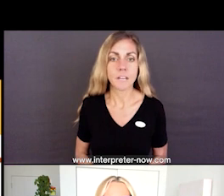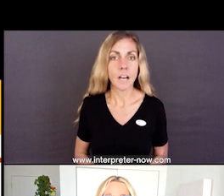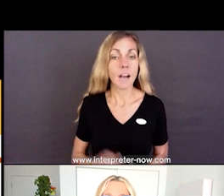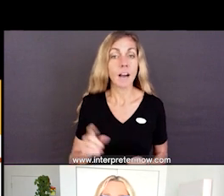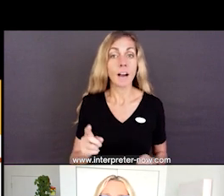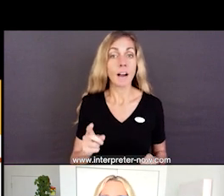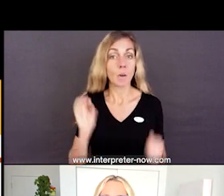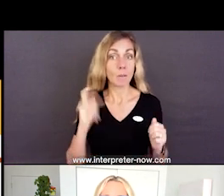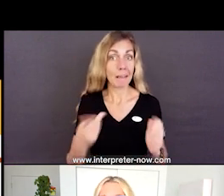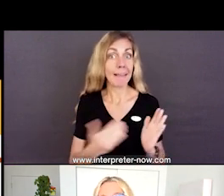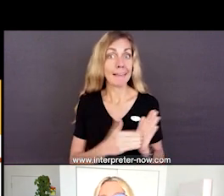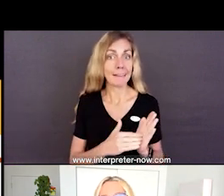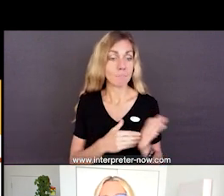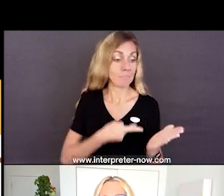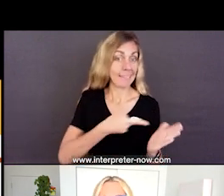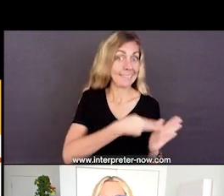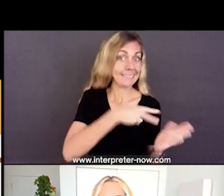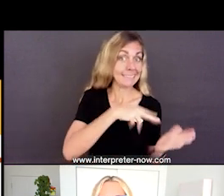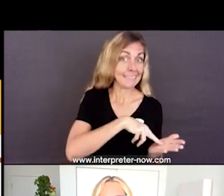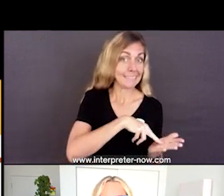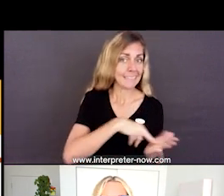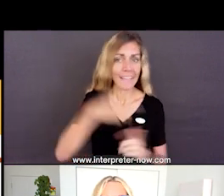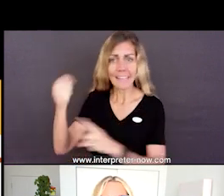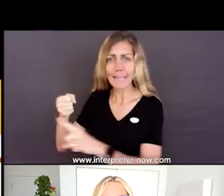The first is to separate intent from impact.